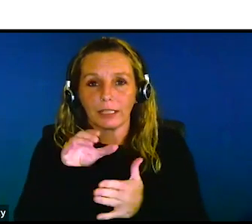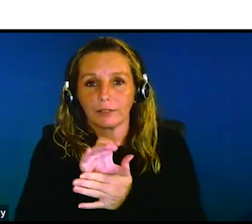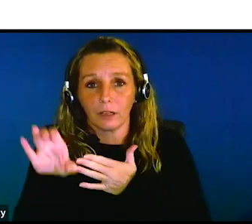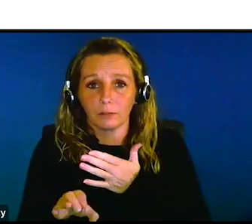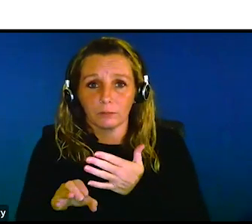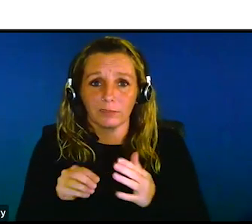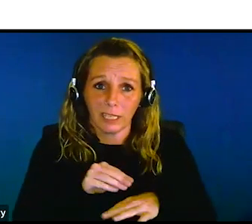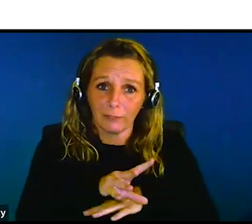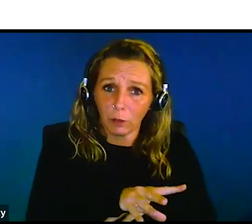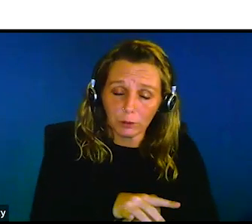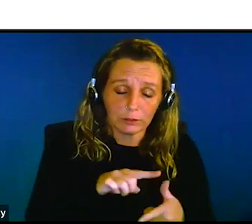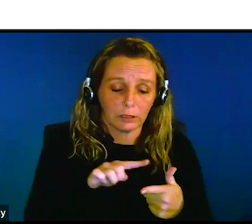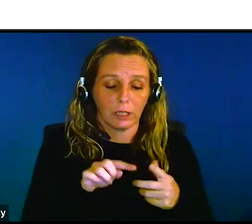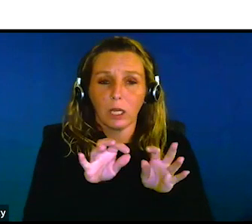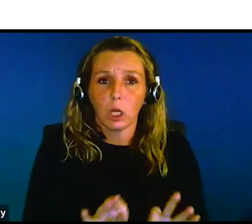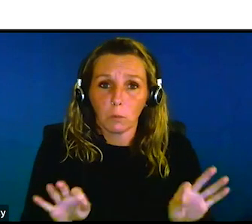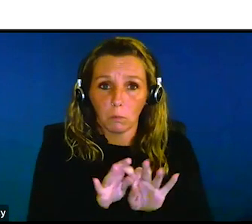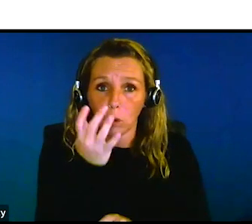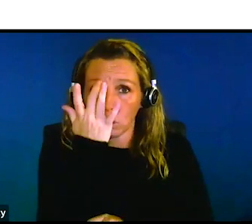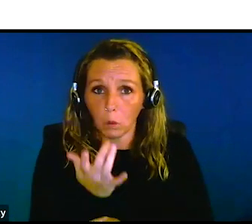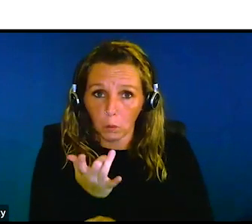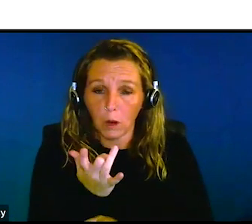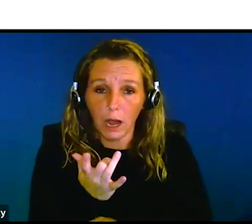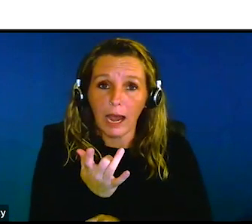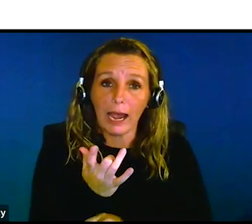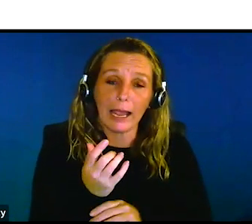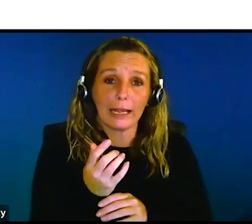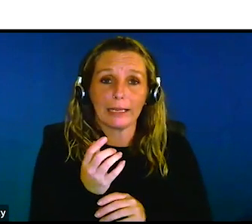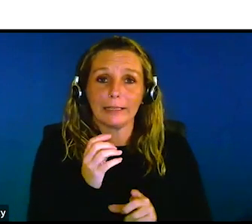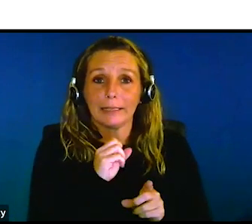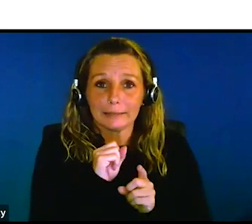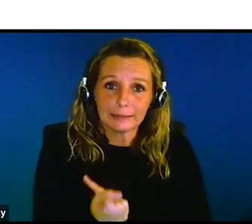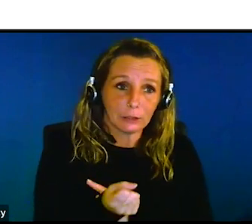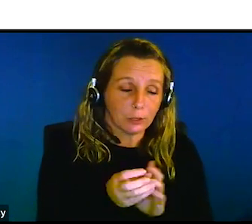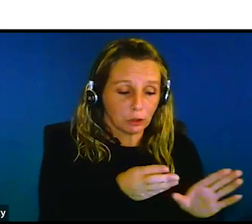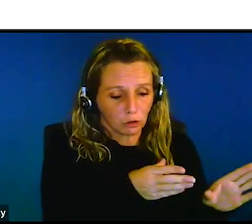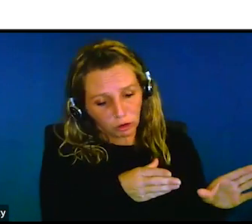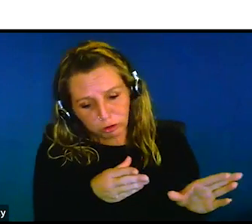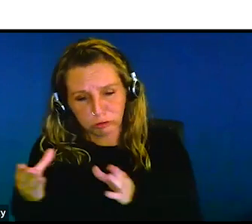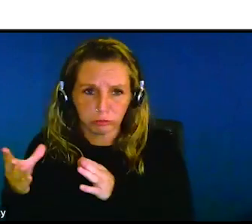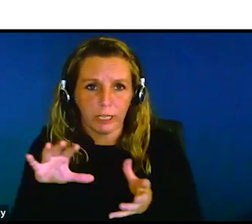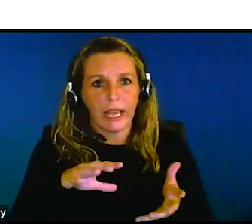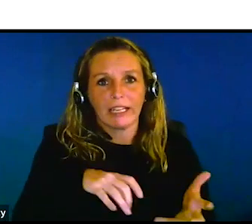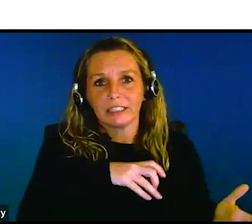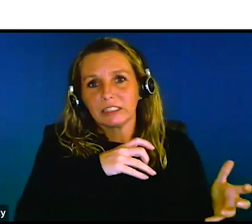It matters because it shows the dynamics and disrupts the cycle of inequity.